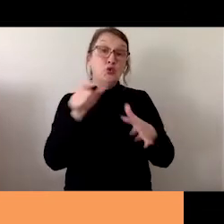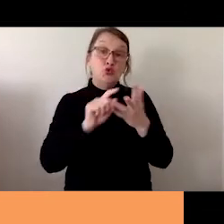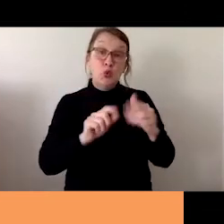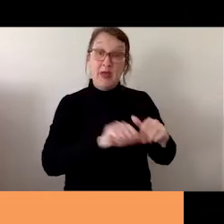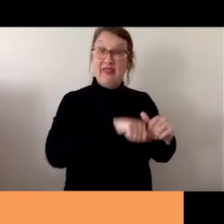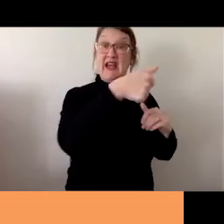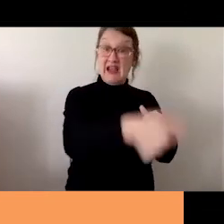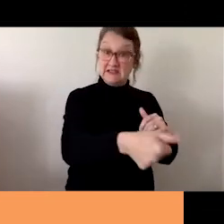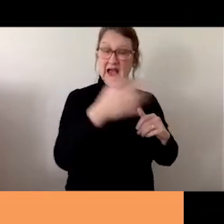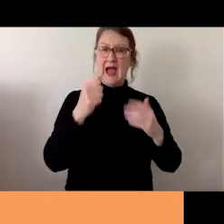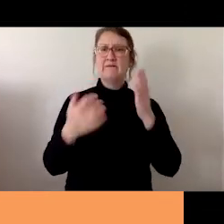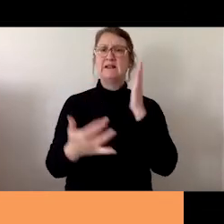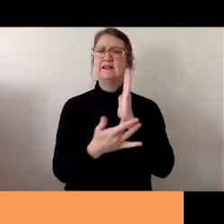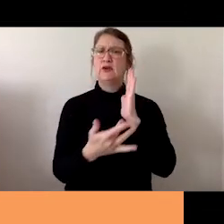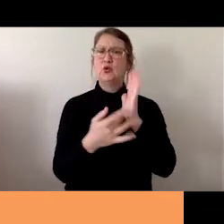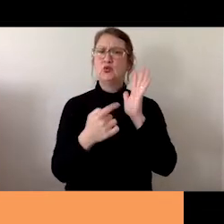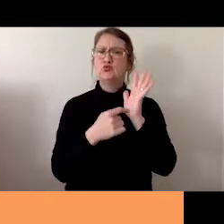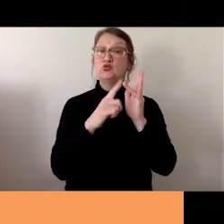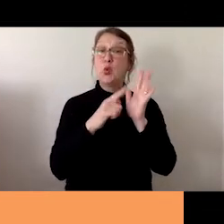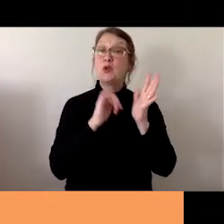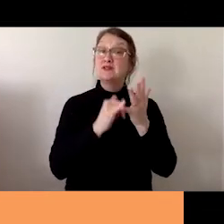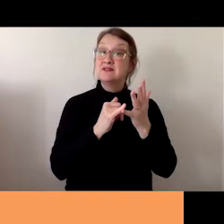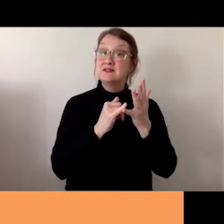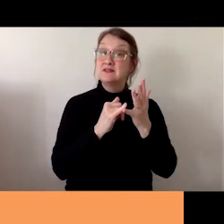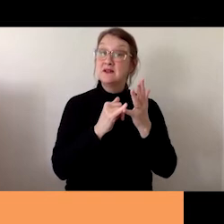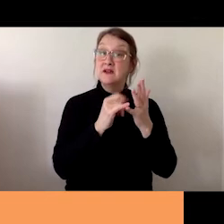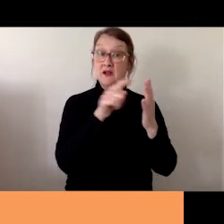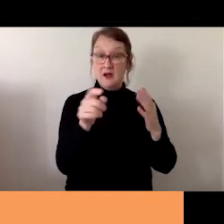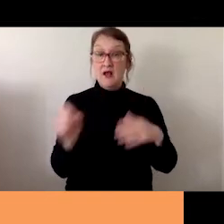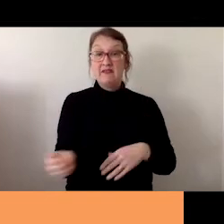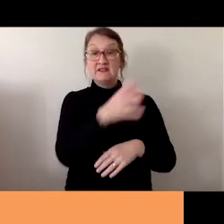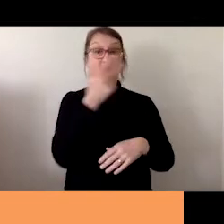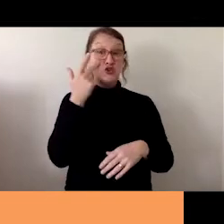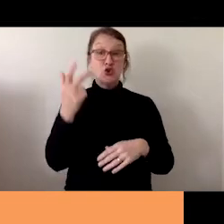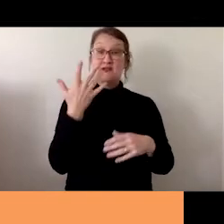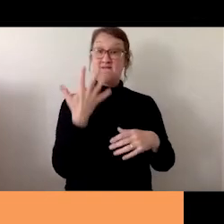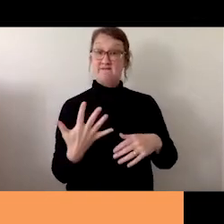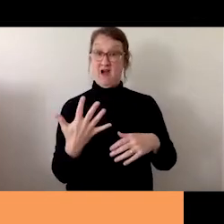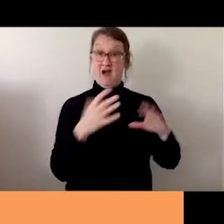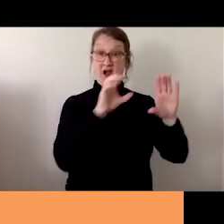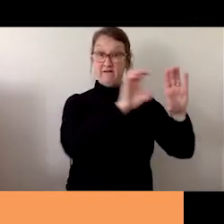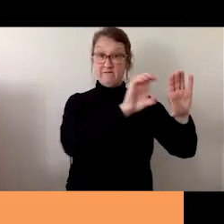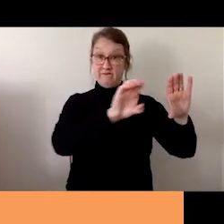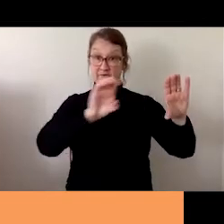sorry, five technology tools - that we're calling Tip No. 3. This slide has five bubbles on it. Each bubble contains a technology tool for